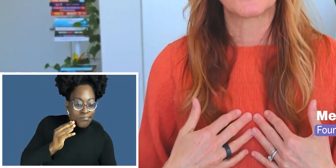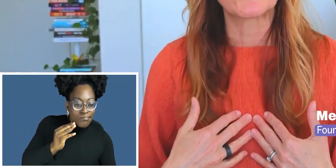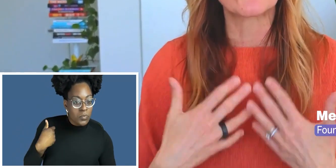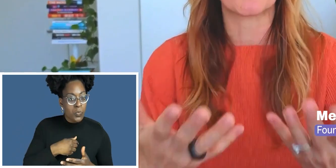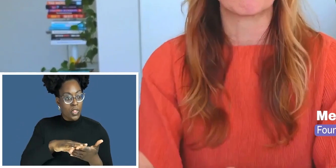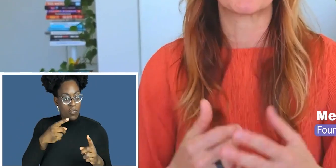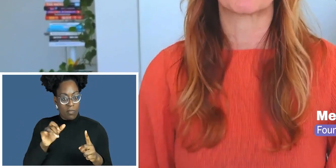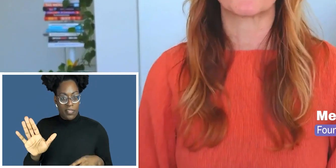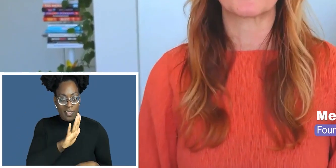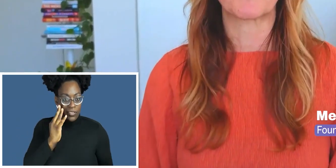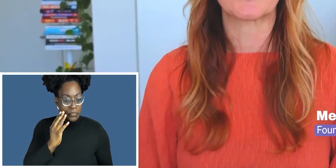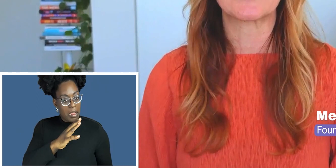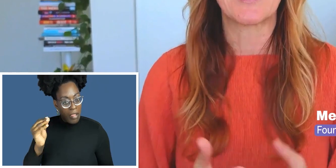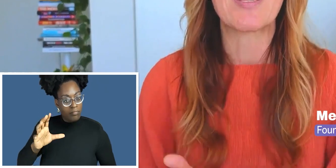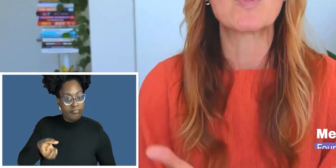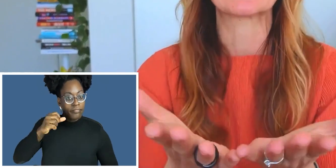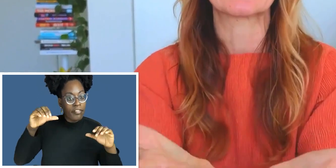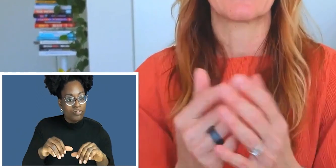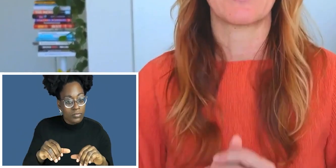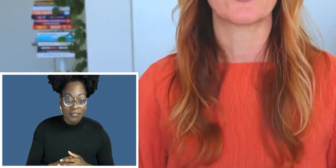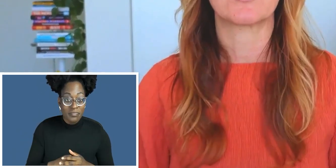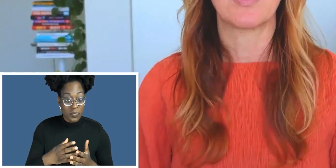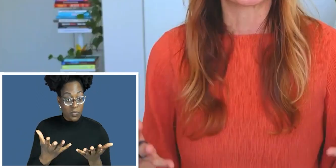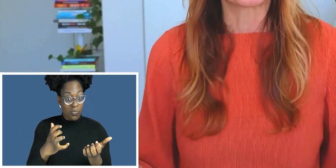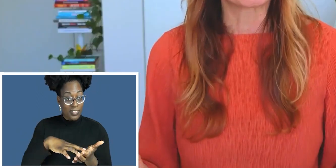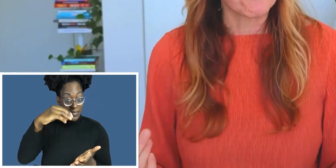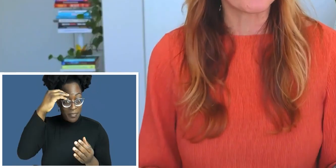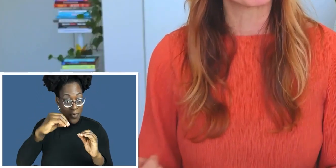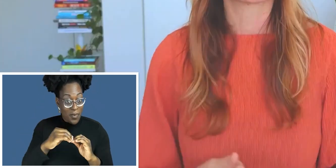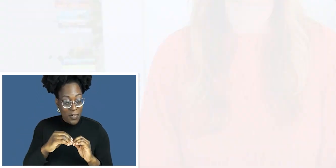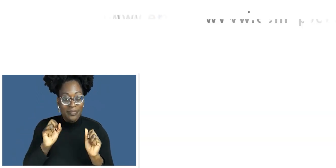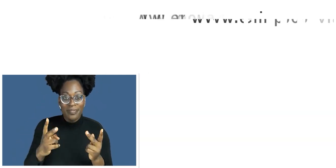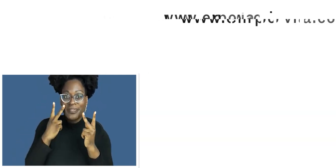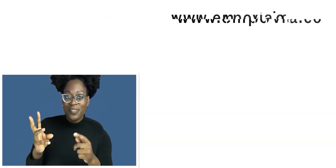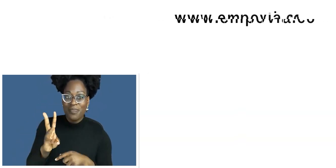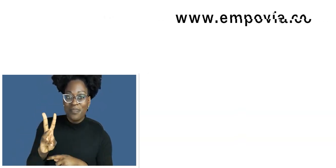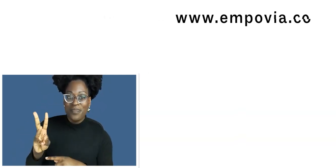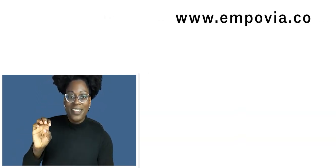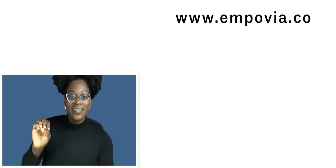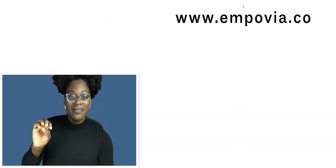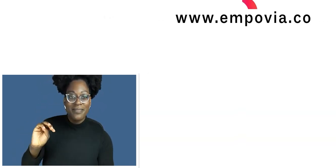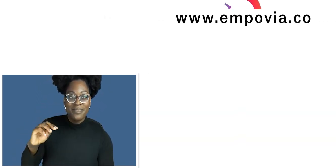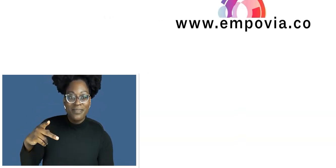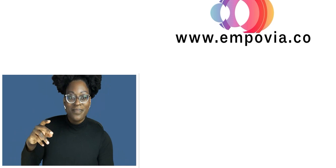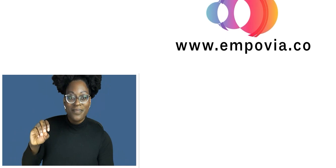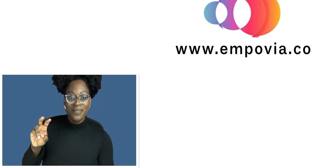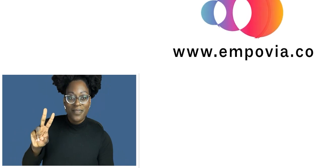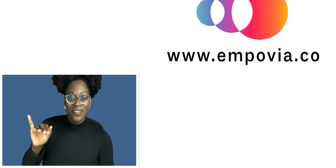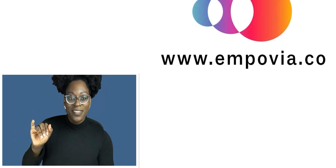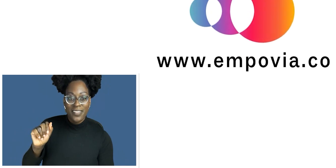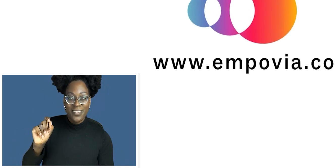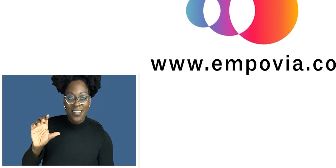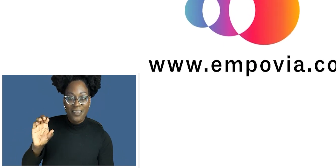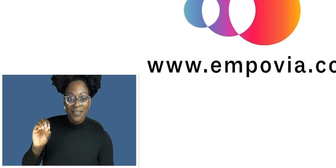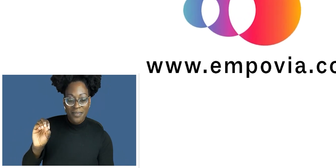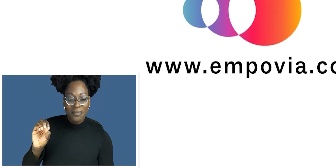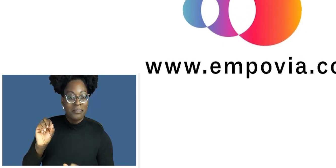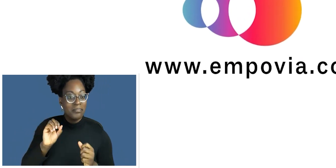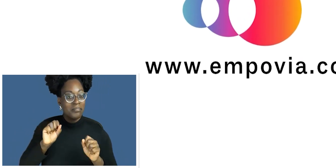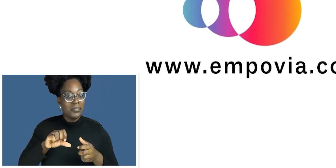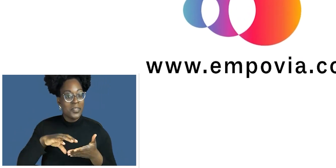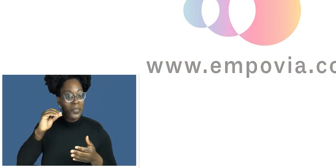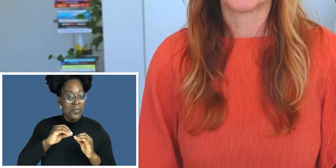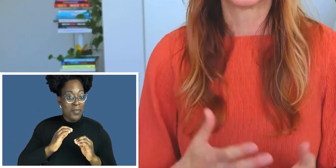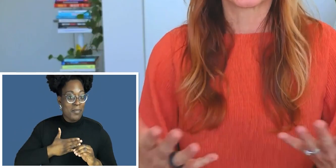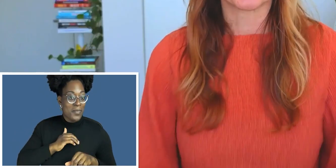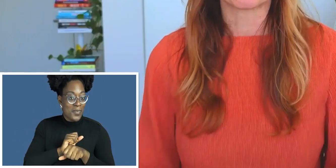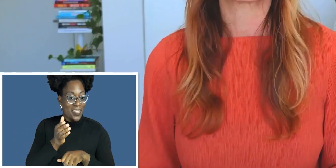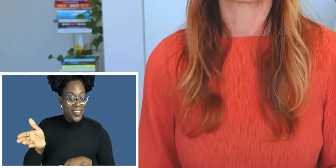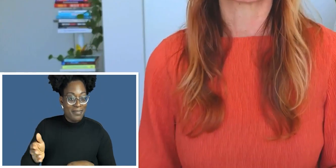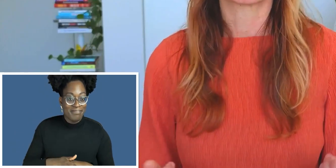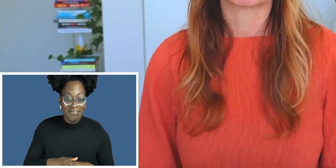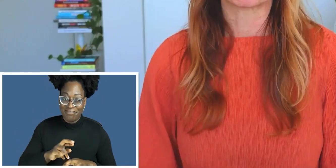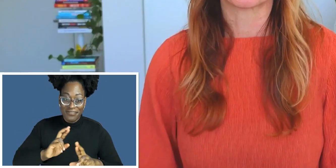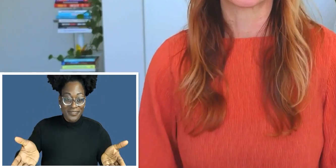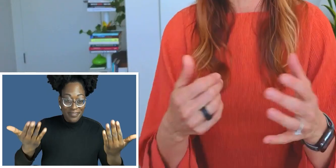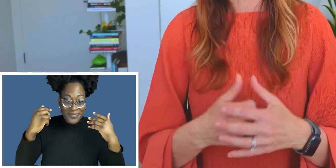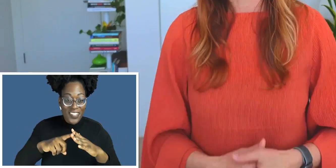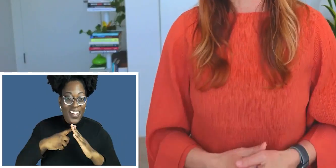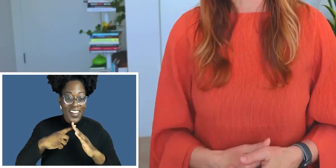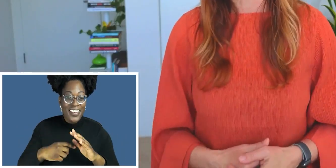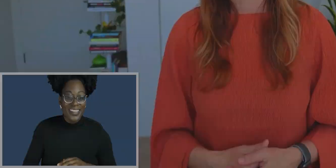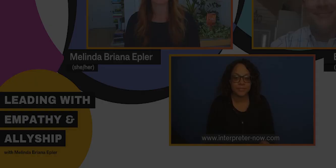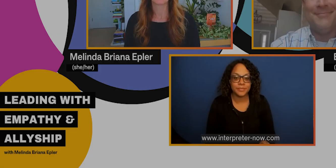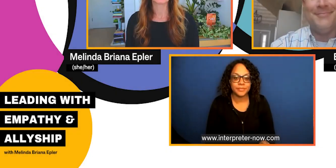we show empathy for their experience, and we take action. As a part of that process,